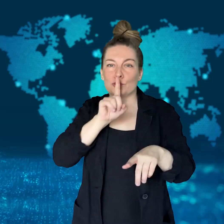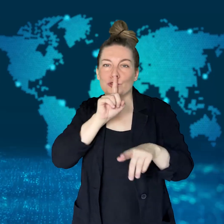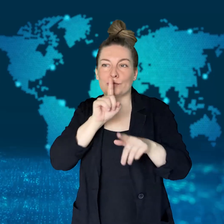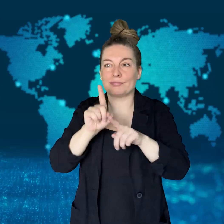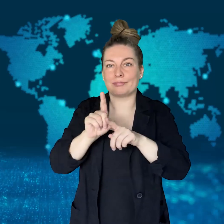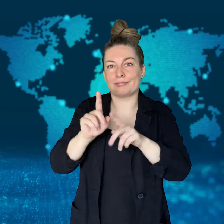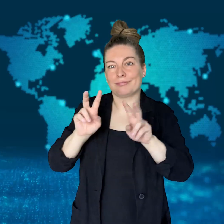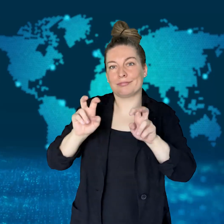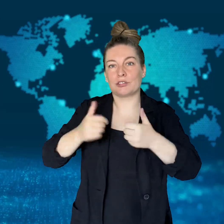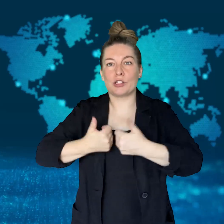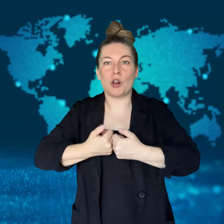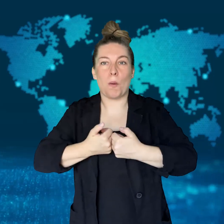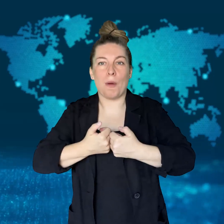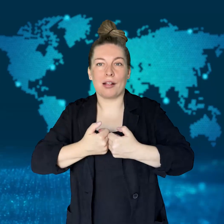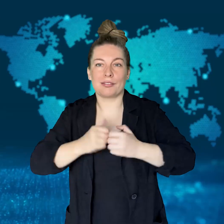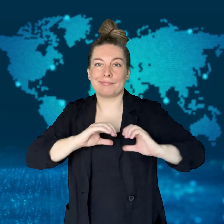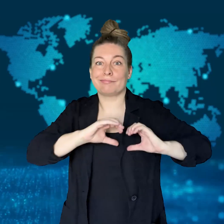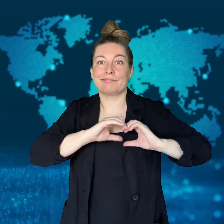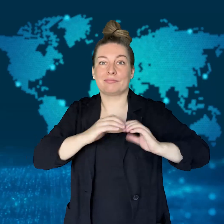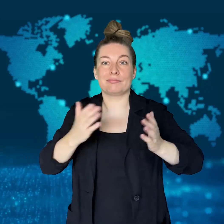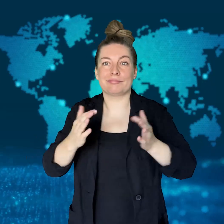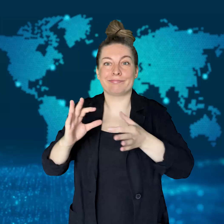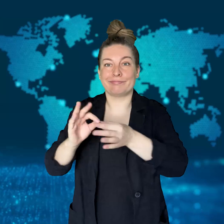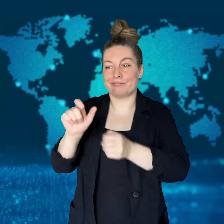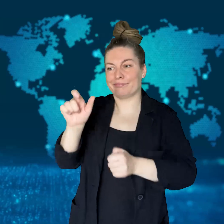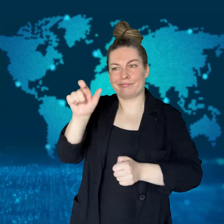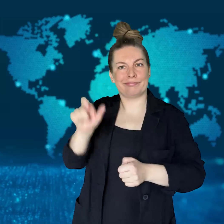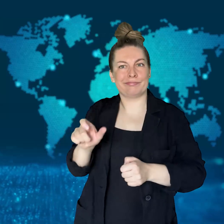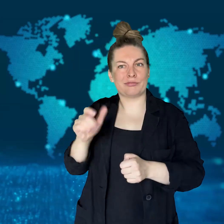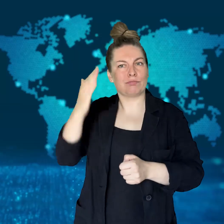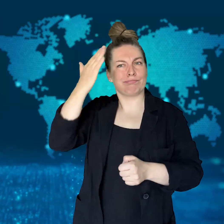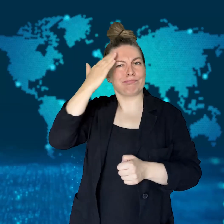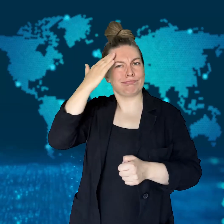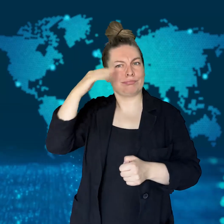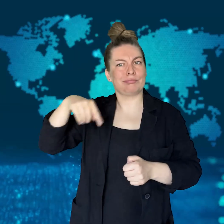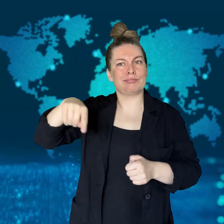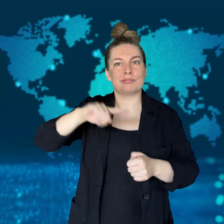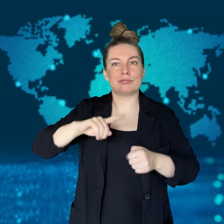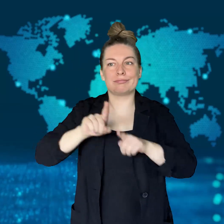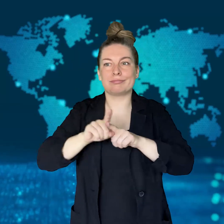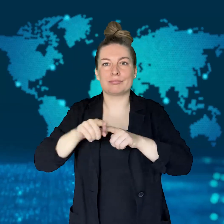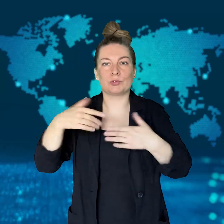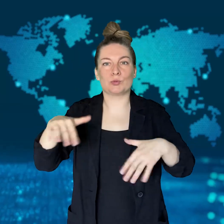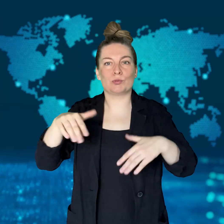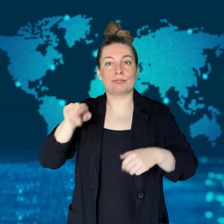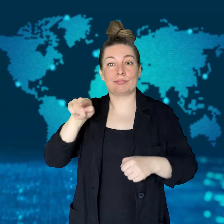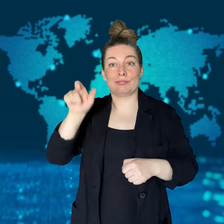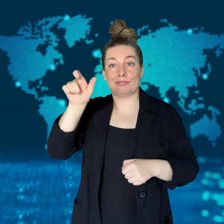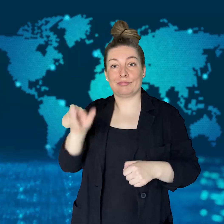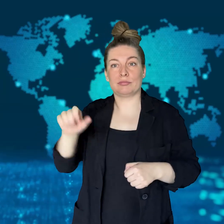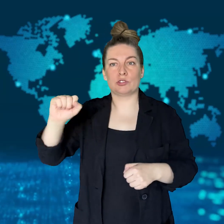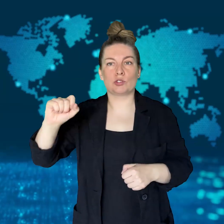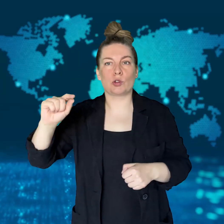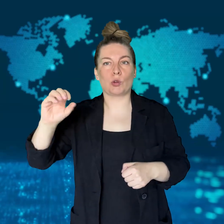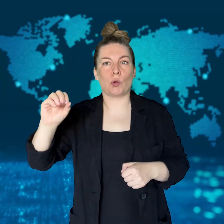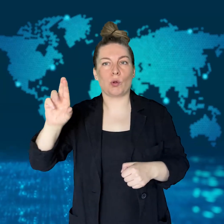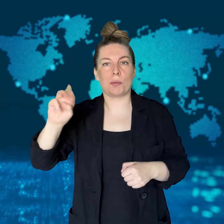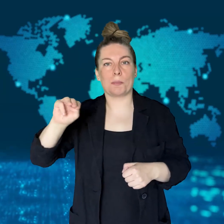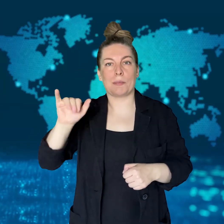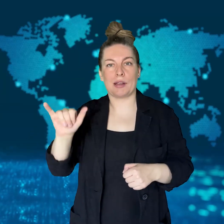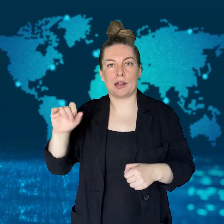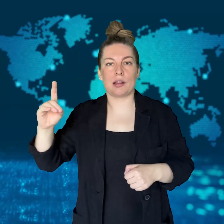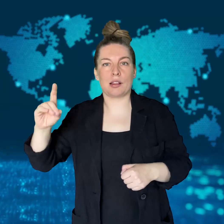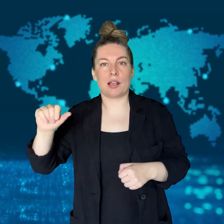an affair with a porn star, Stormy Daniels.